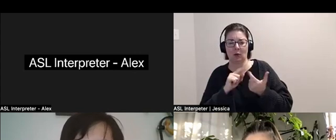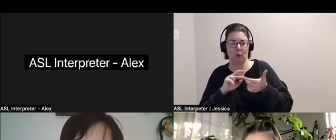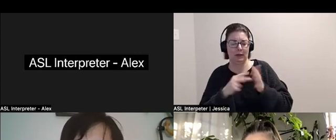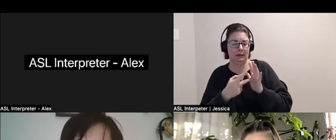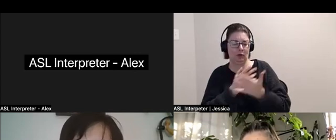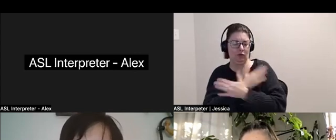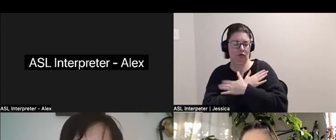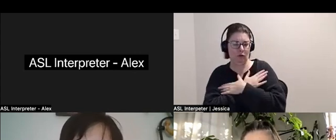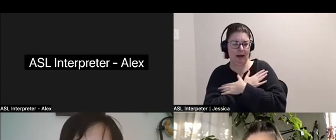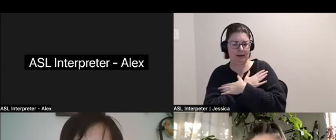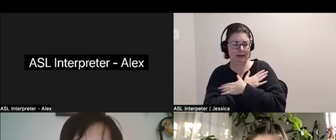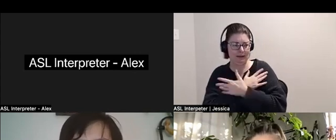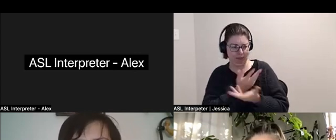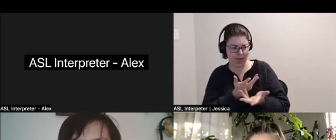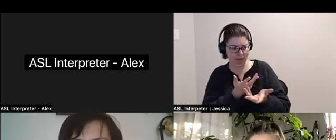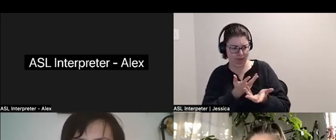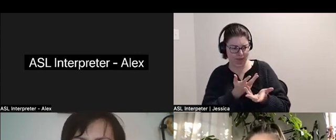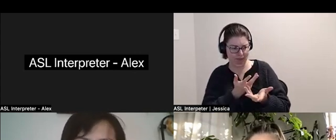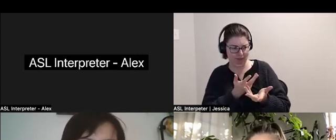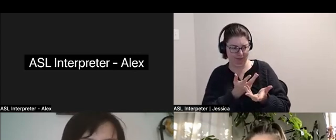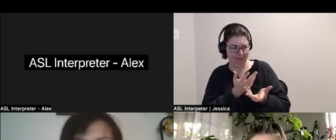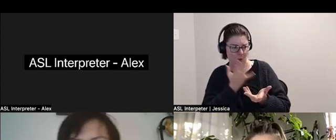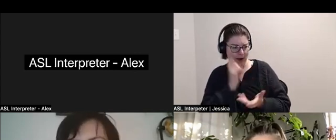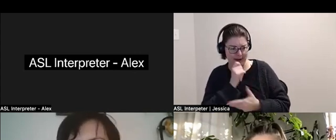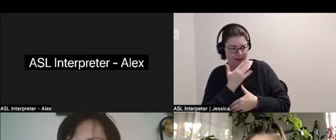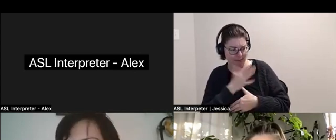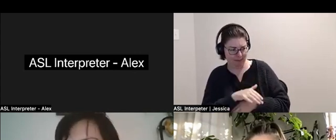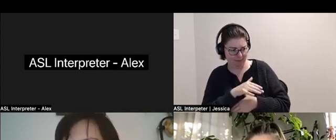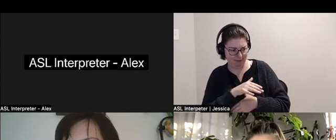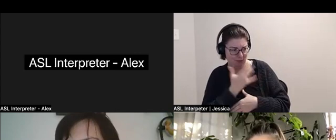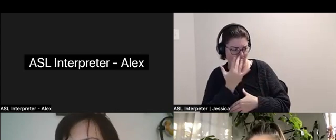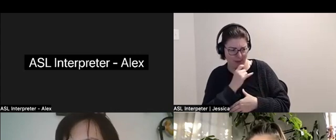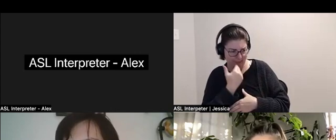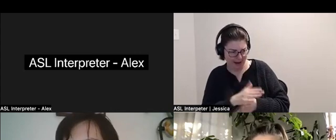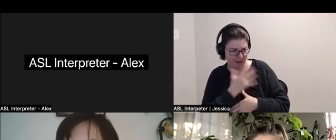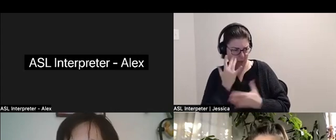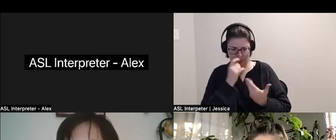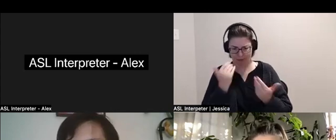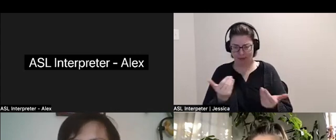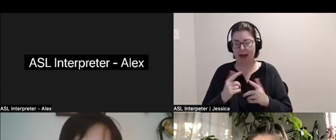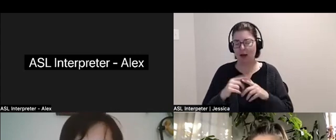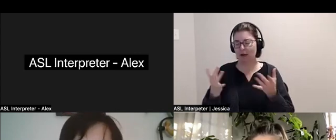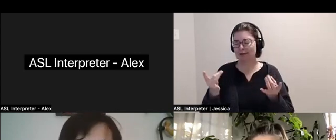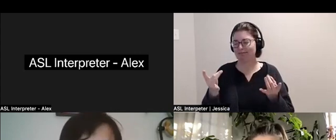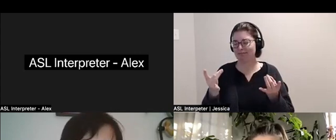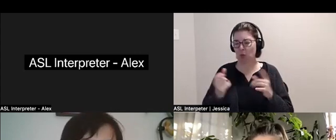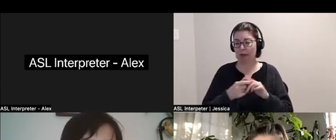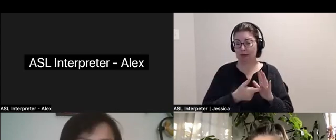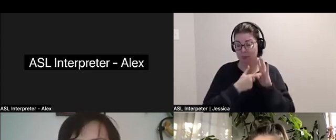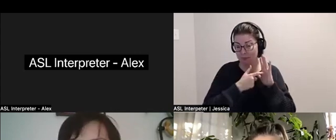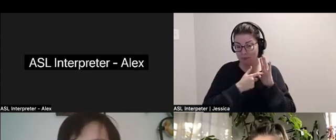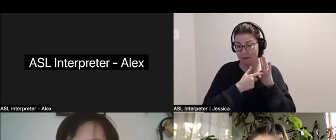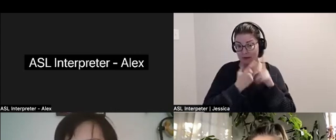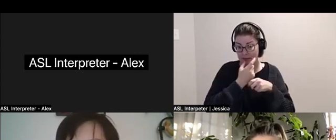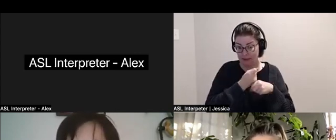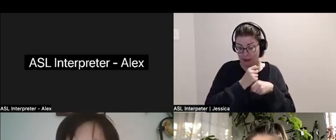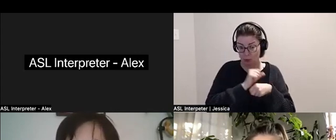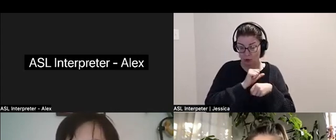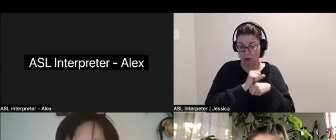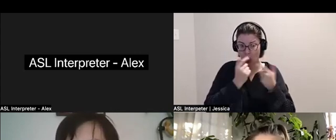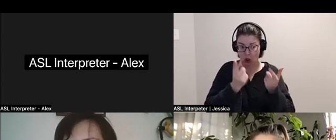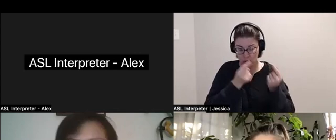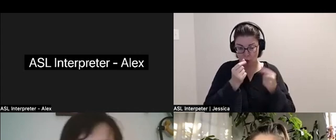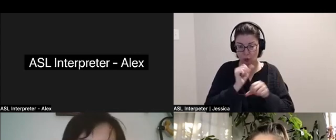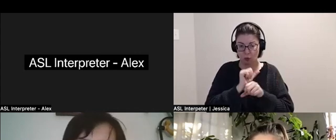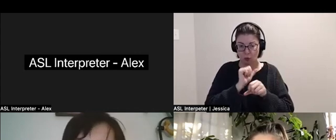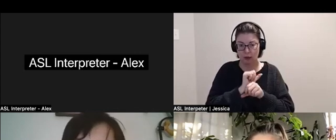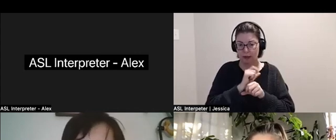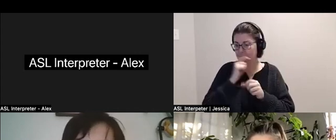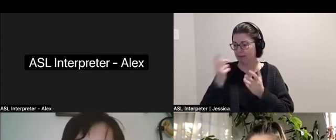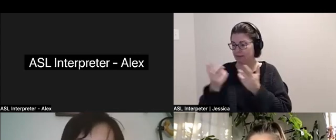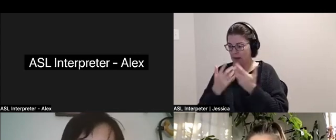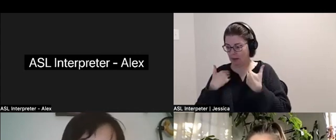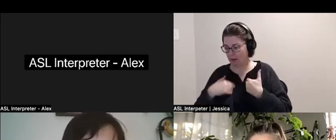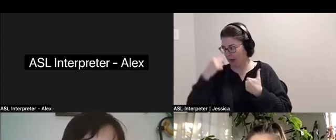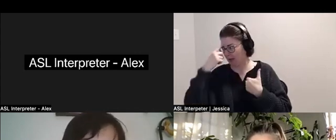and that basically the tensions between the demands for work that don't align with her body minds.